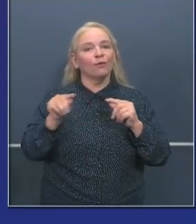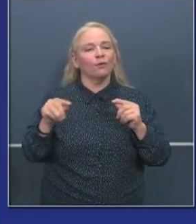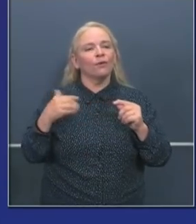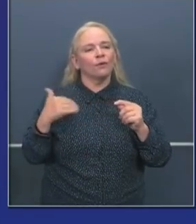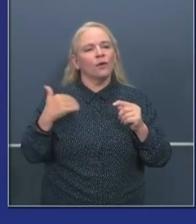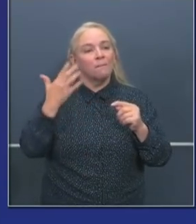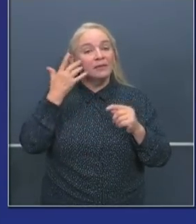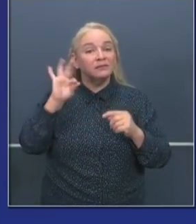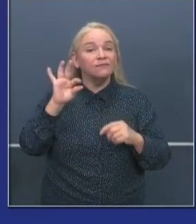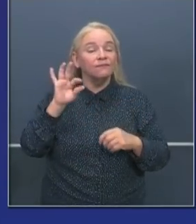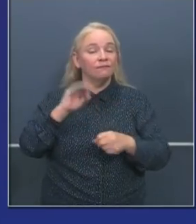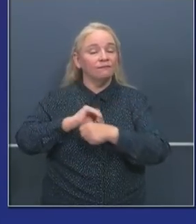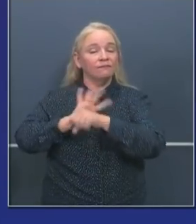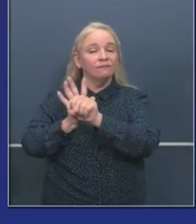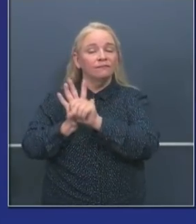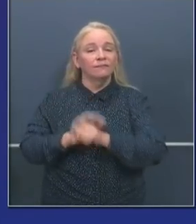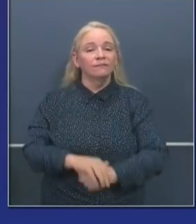7% AND RATHER CONSISTENT OVER